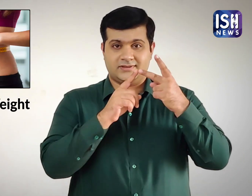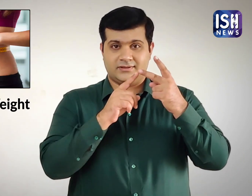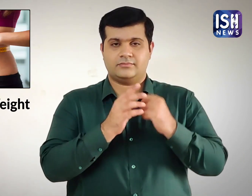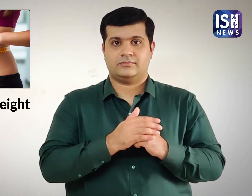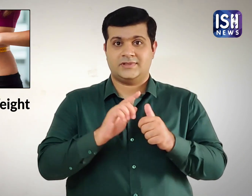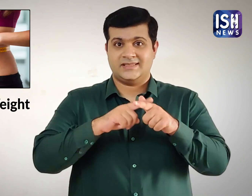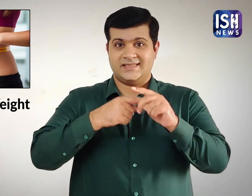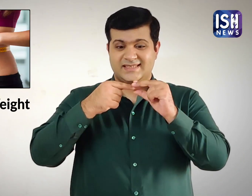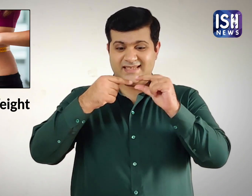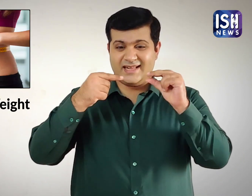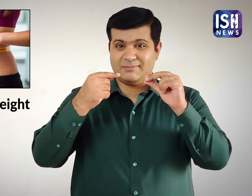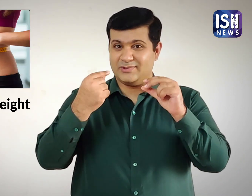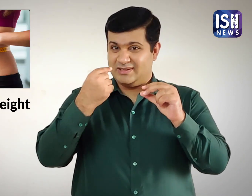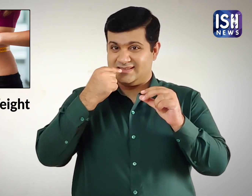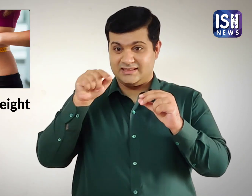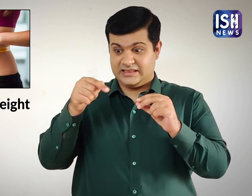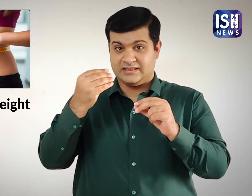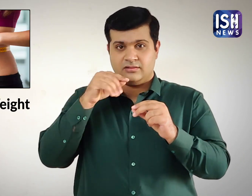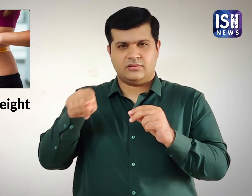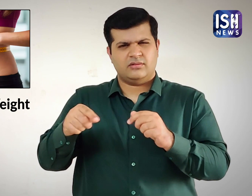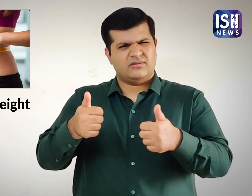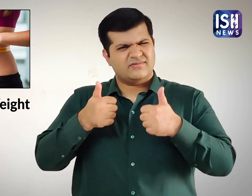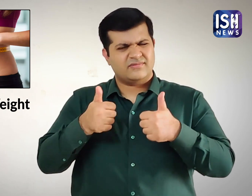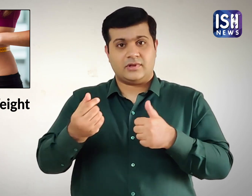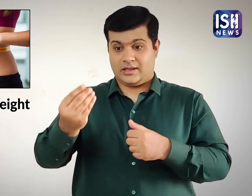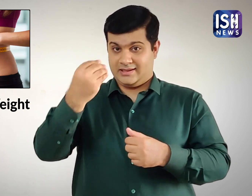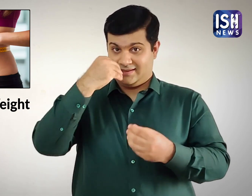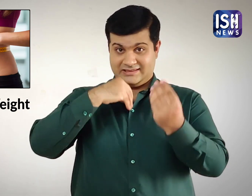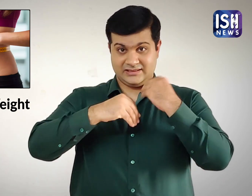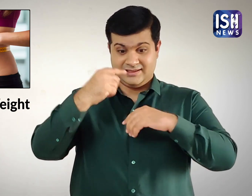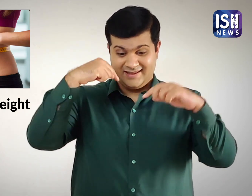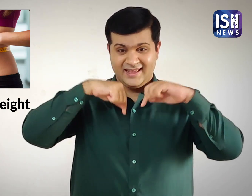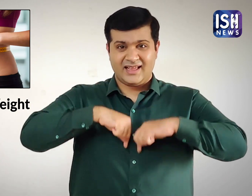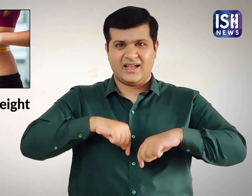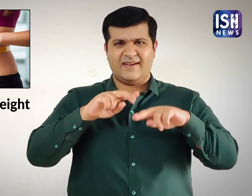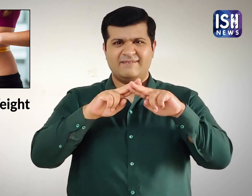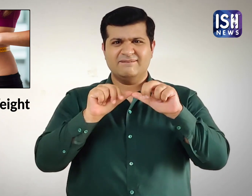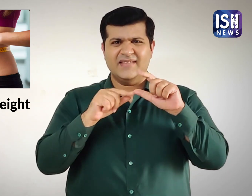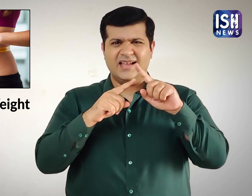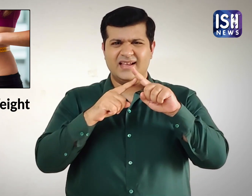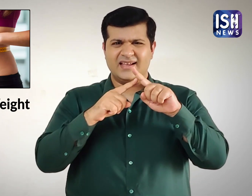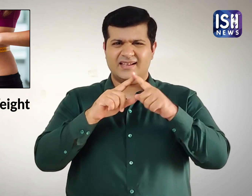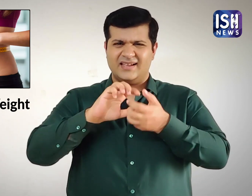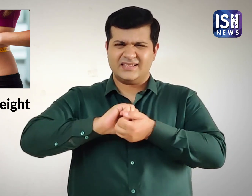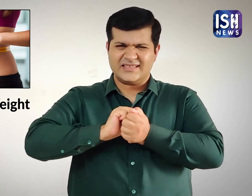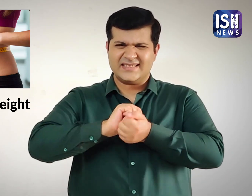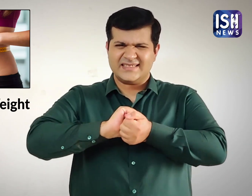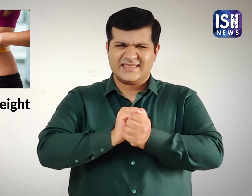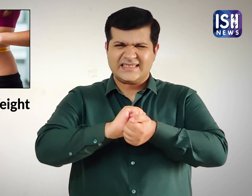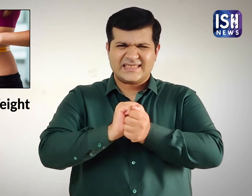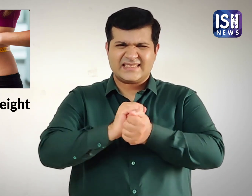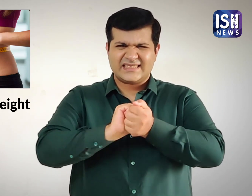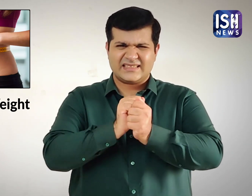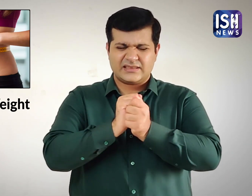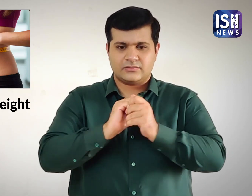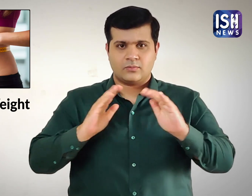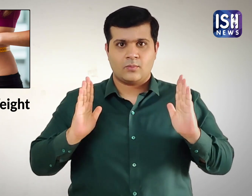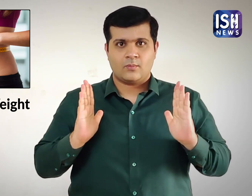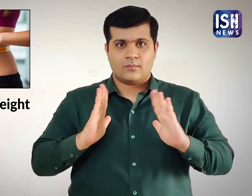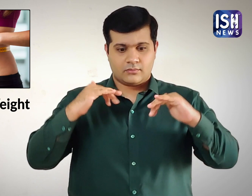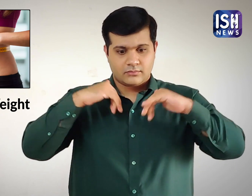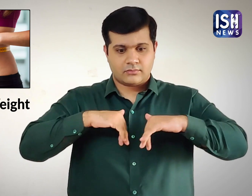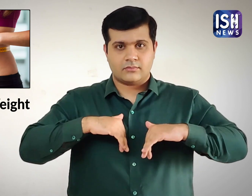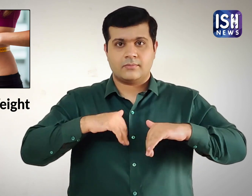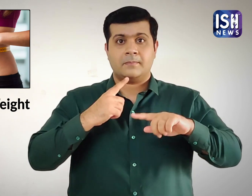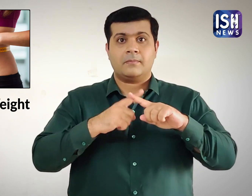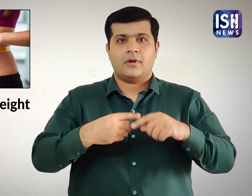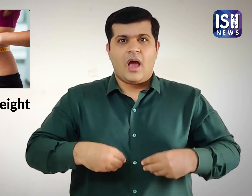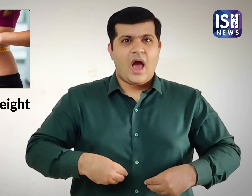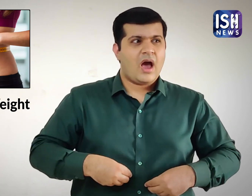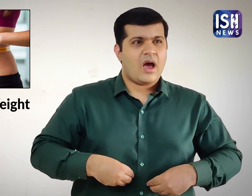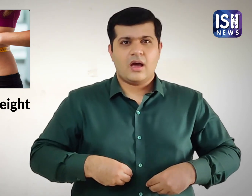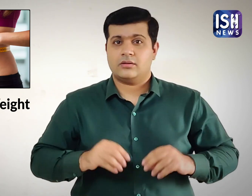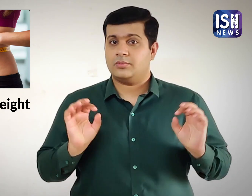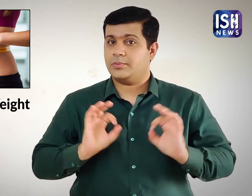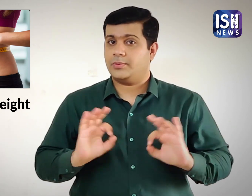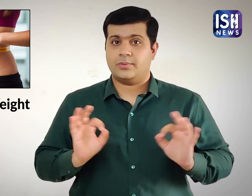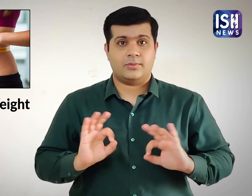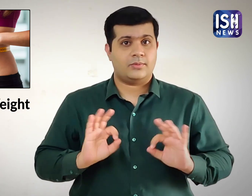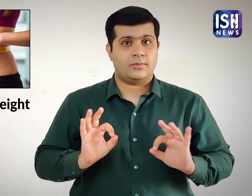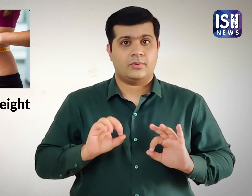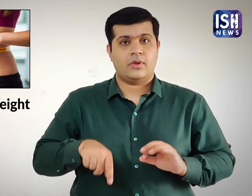Jalapenos boosts metabolism, which increases fat burn and reduces your appetite